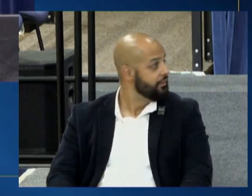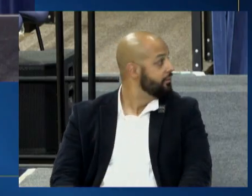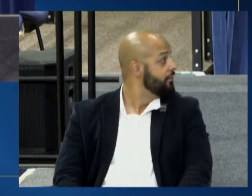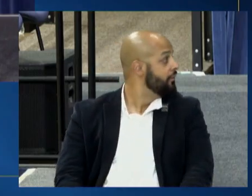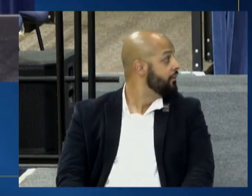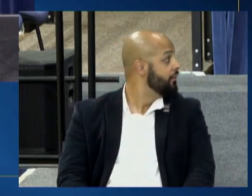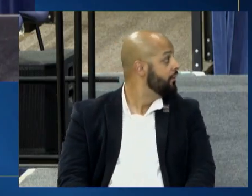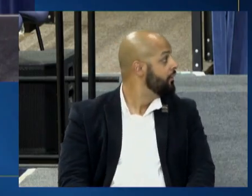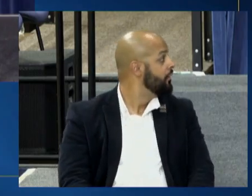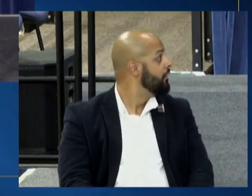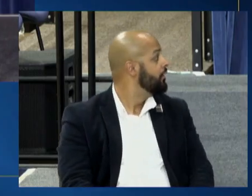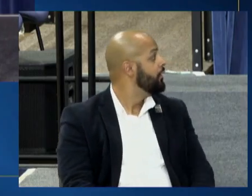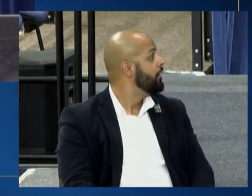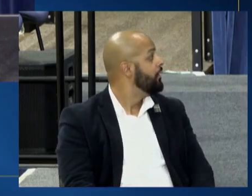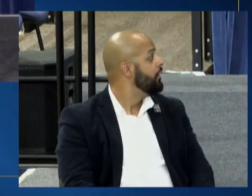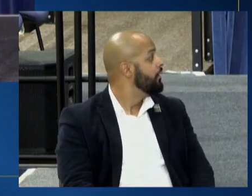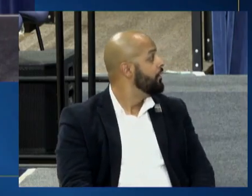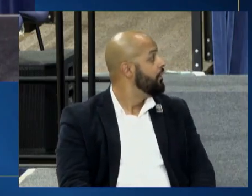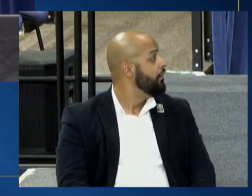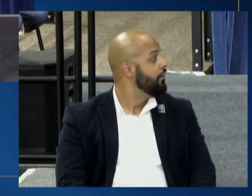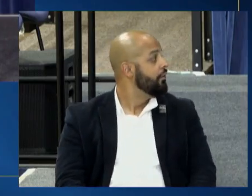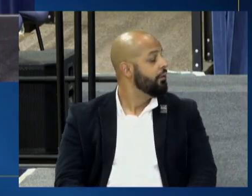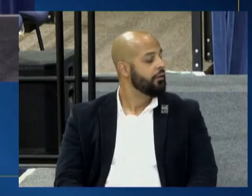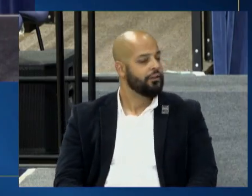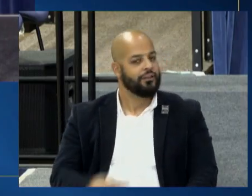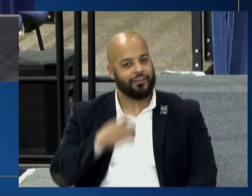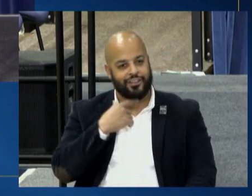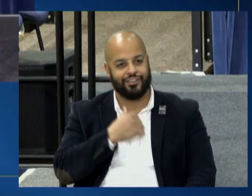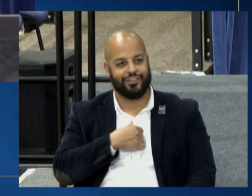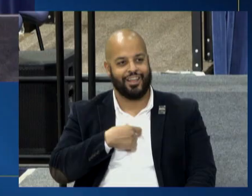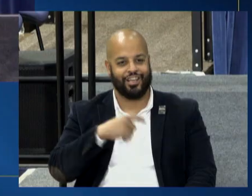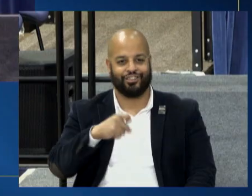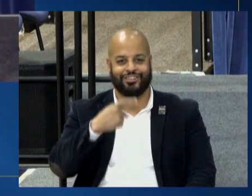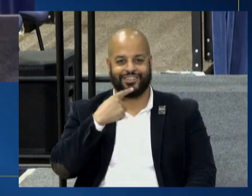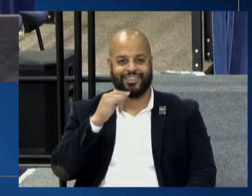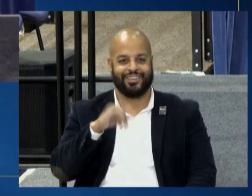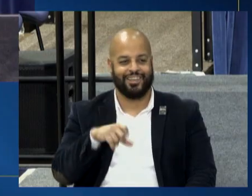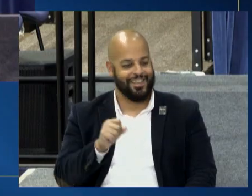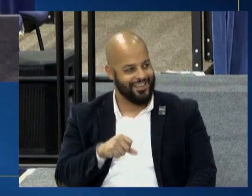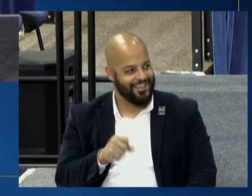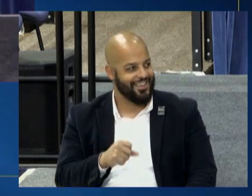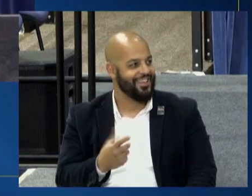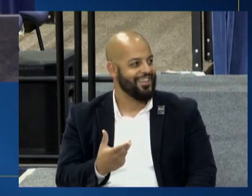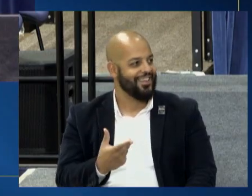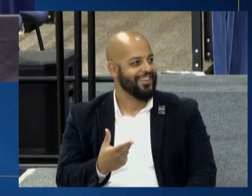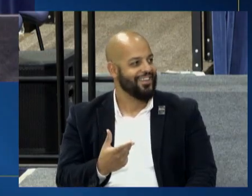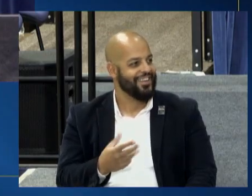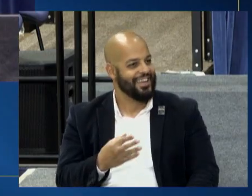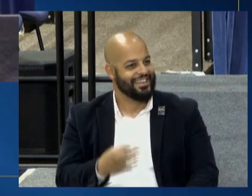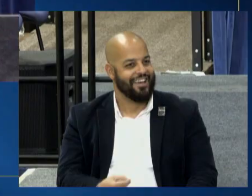right. Yeah. Apologies for that. I probably should have said that. Susan Monarez: Yeah. You did -- you set my expectations.